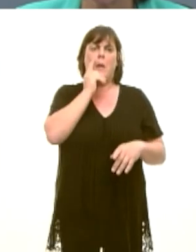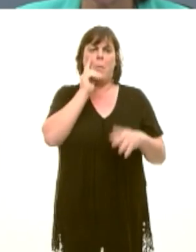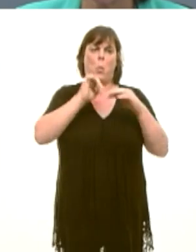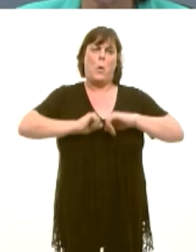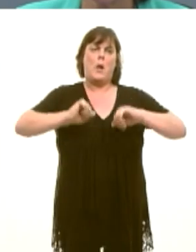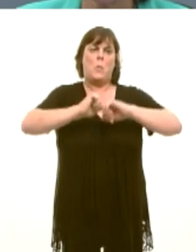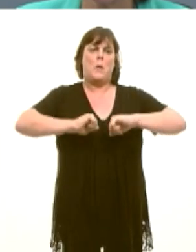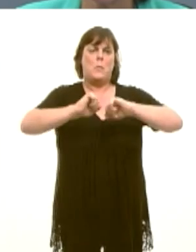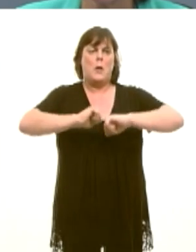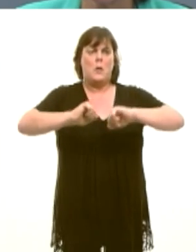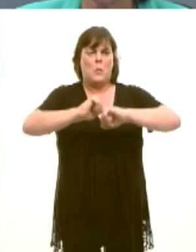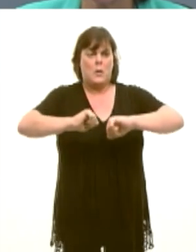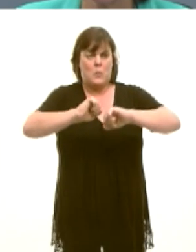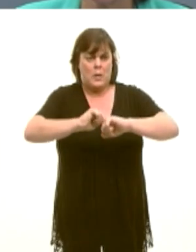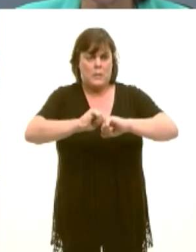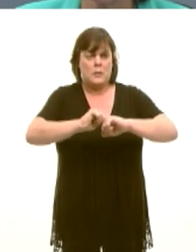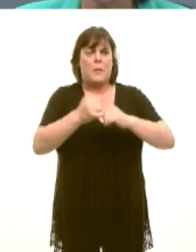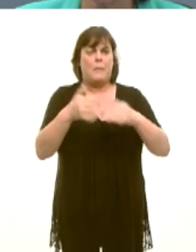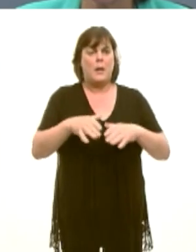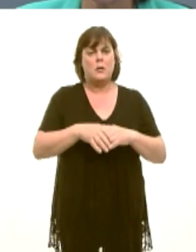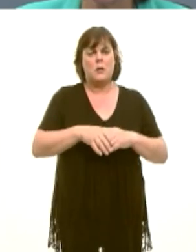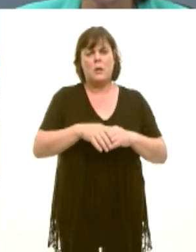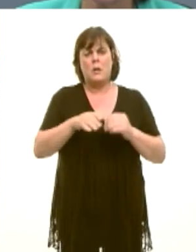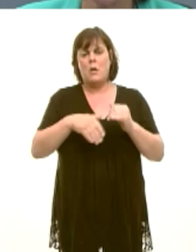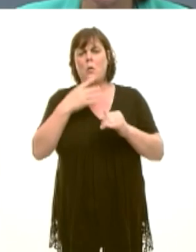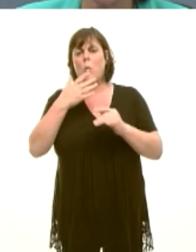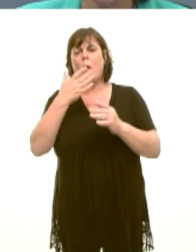those waiting times will be at the end of this Assembly term? Youíve got six months